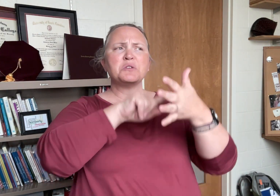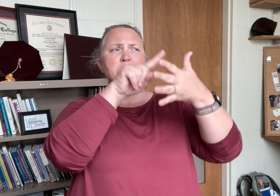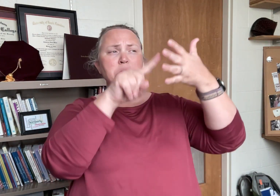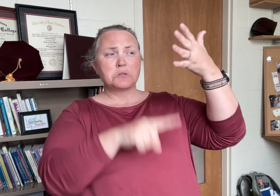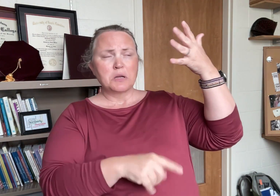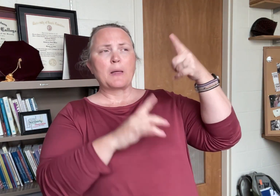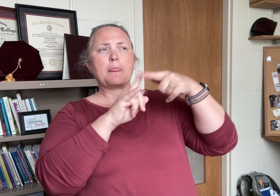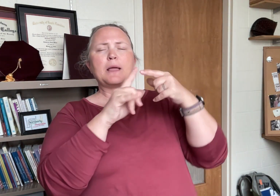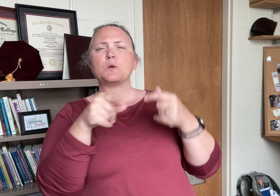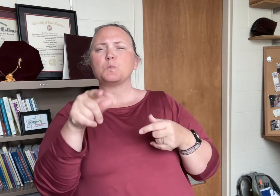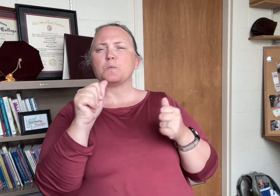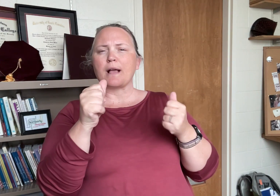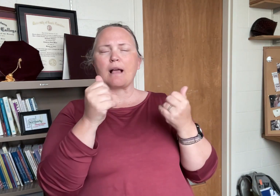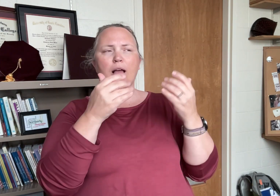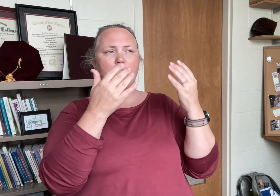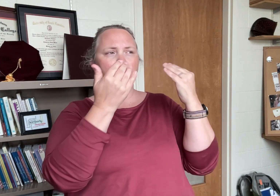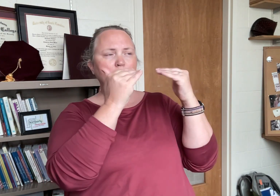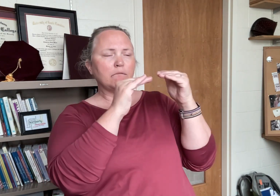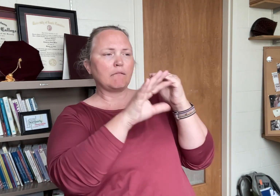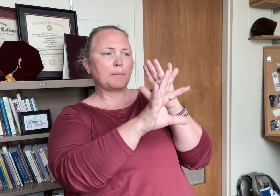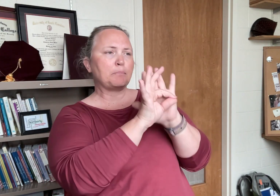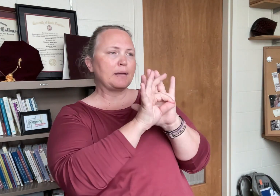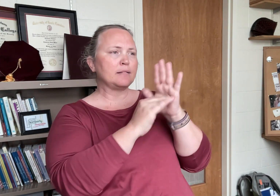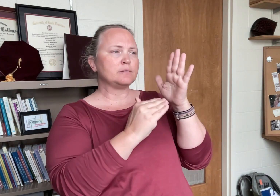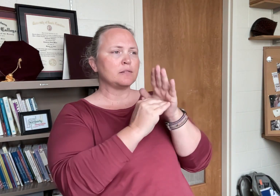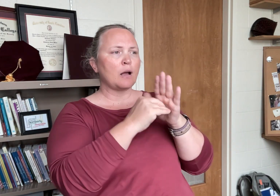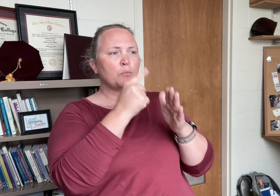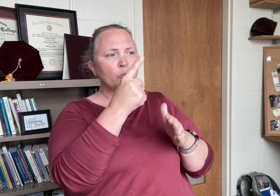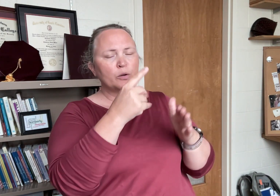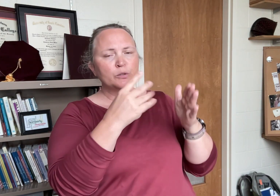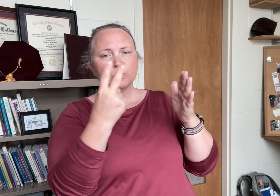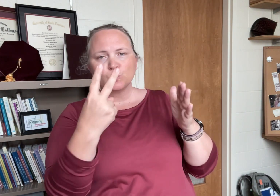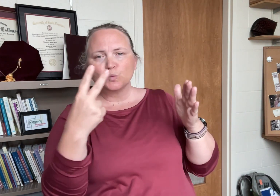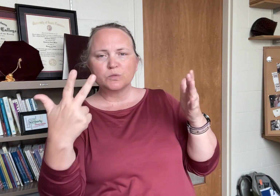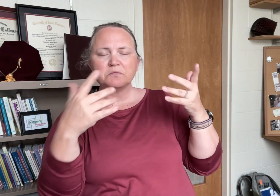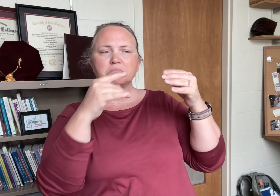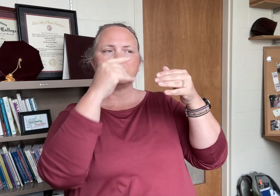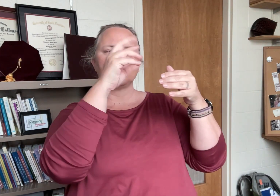Once you have, uh, the journals, you can rank order them like first, second,